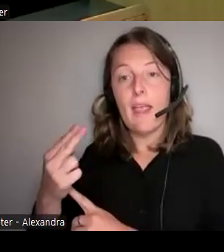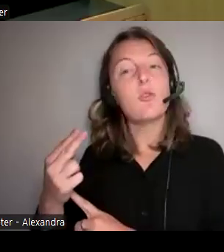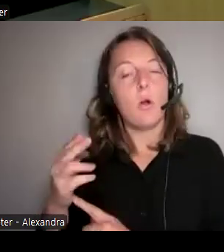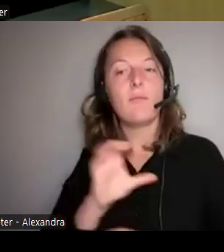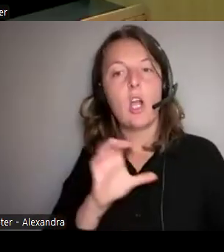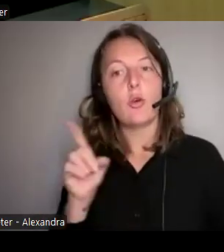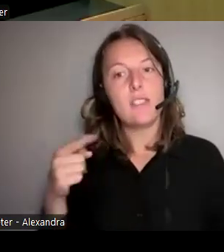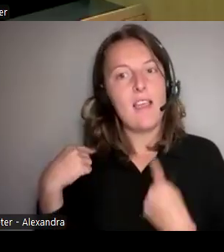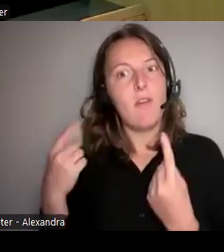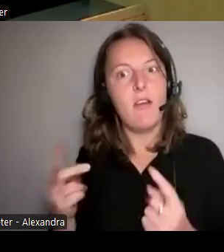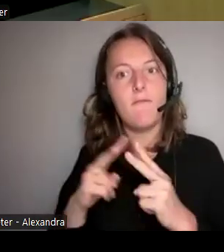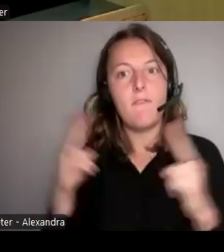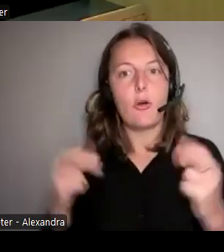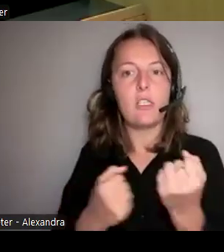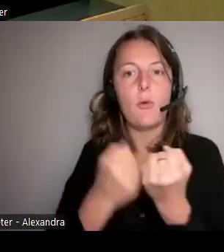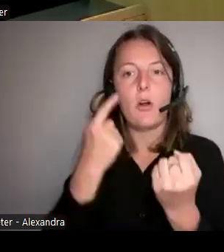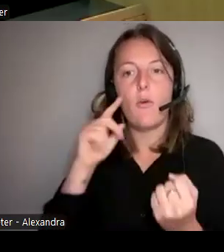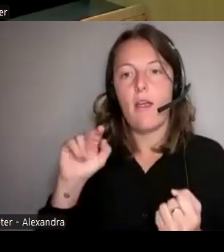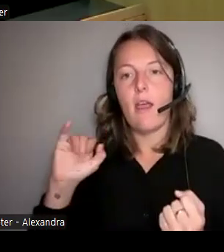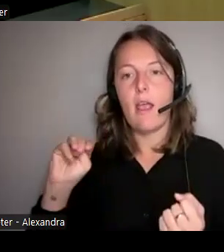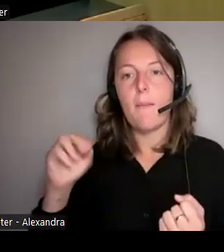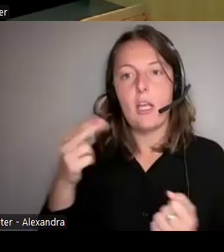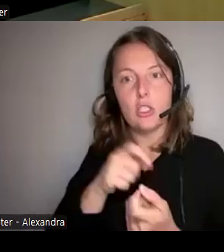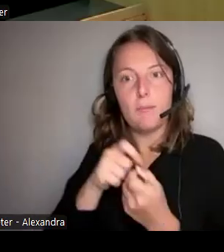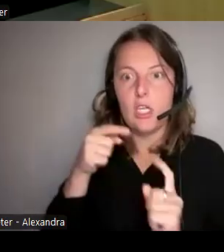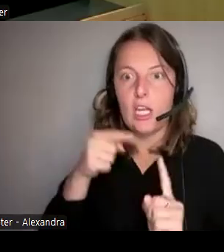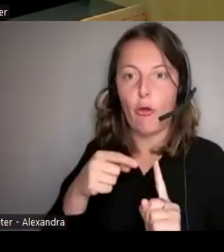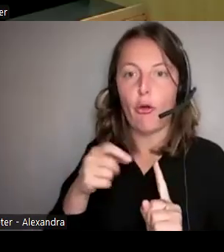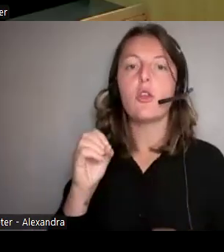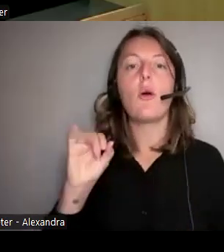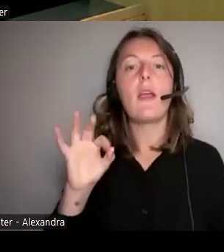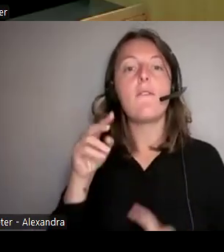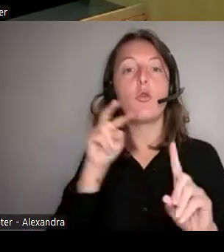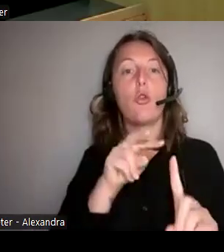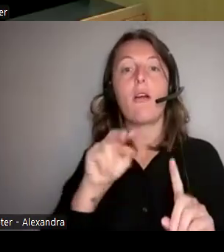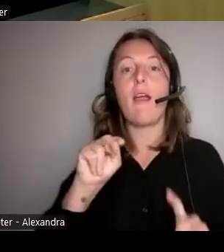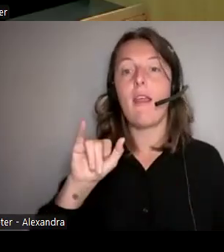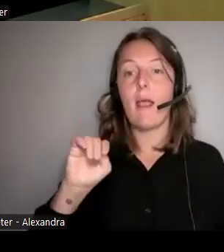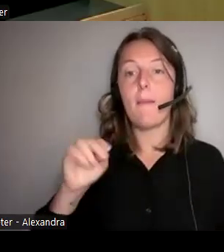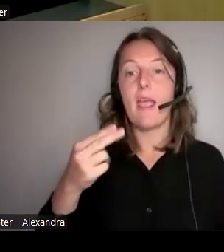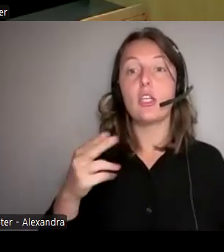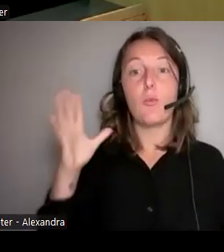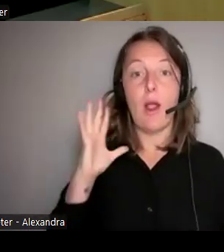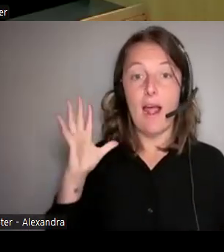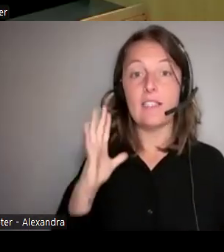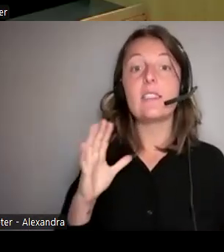has been very supportive of NIMH in particular. So, if you look at NIMH's past budget, you'll see